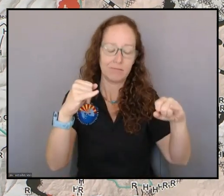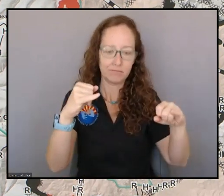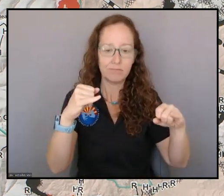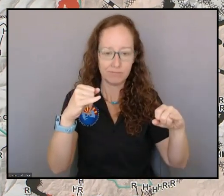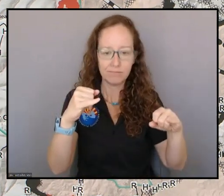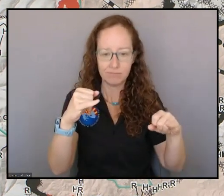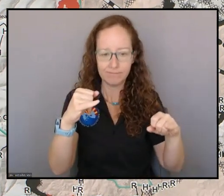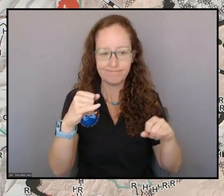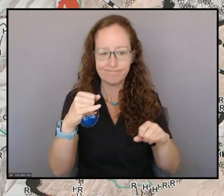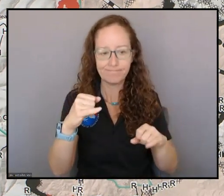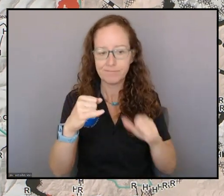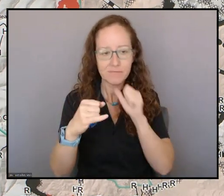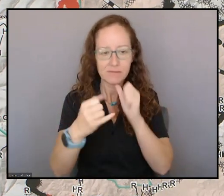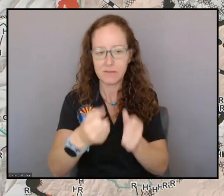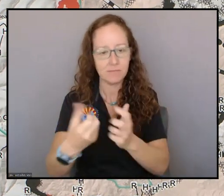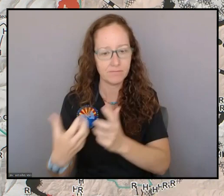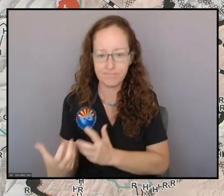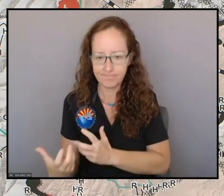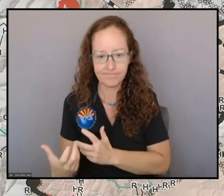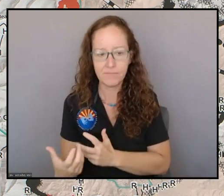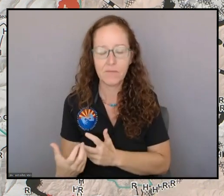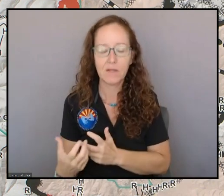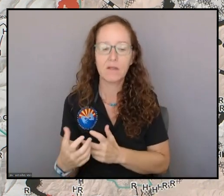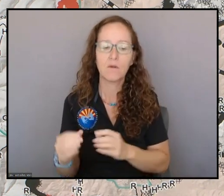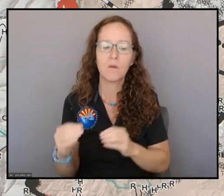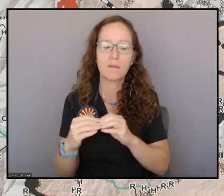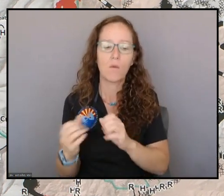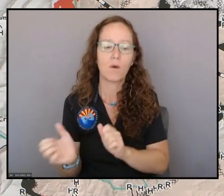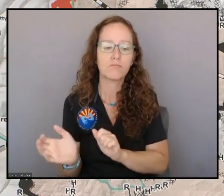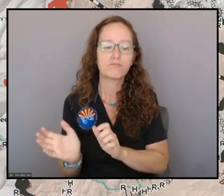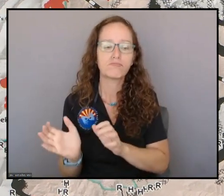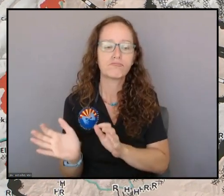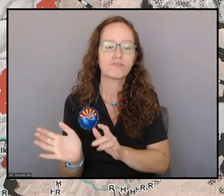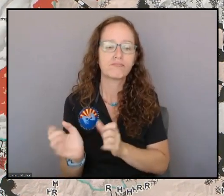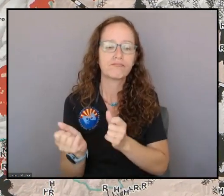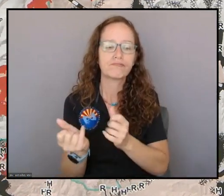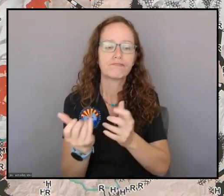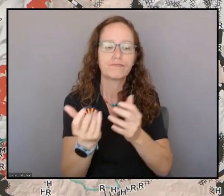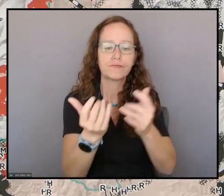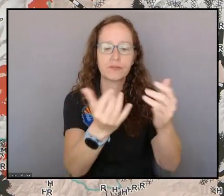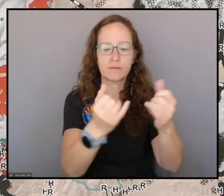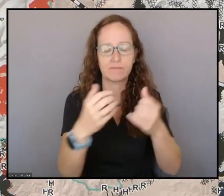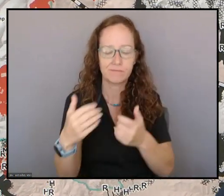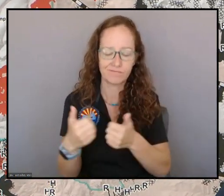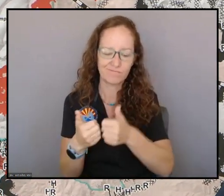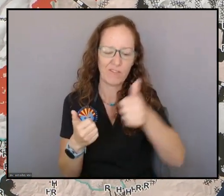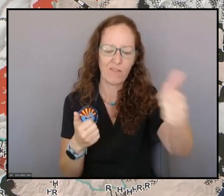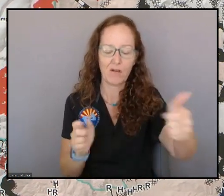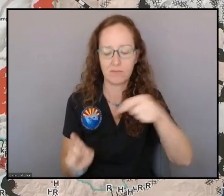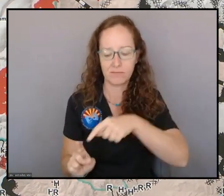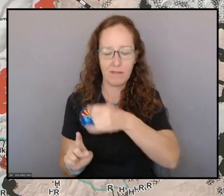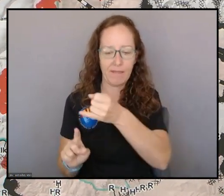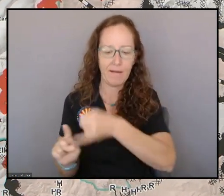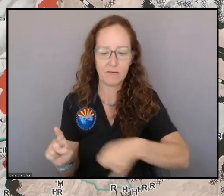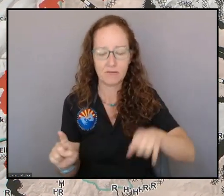controlled pace away from the edge. Over the next few days we, and you'll hear this maybe in a weather briefing later but, we